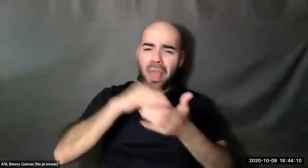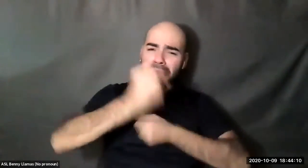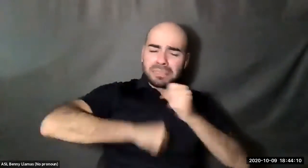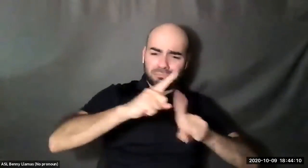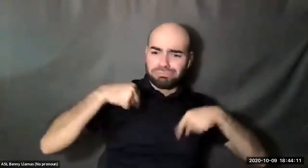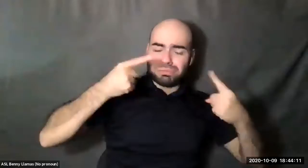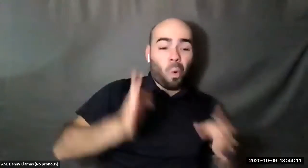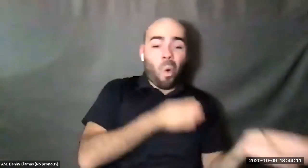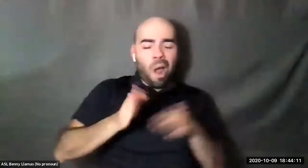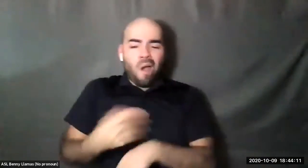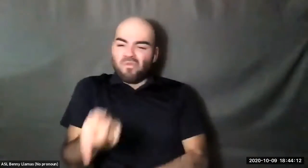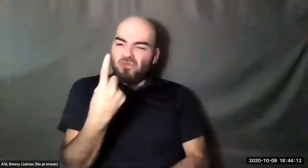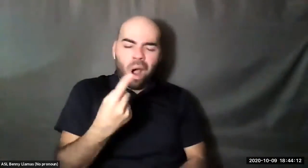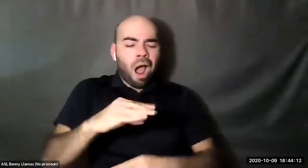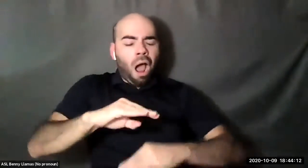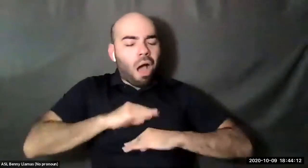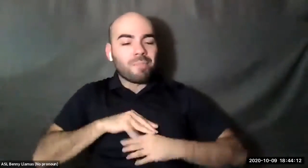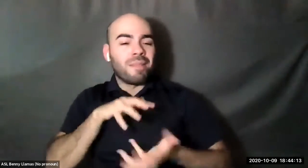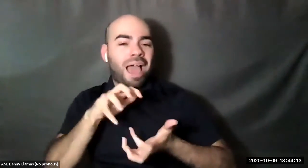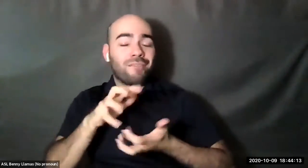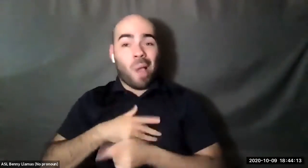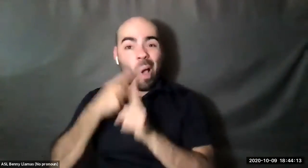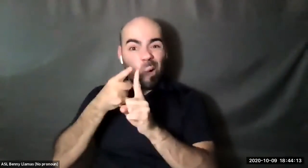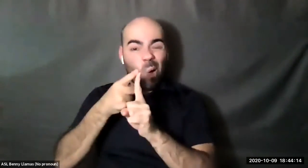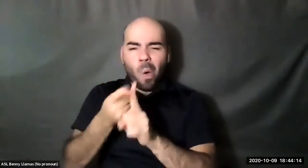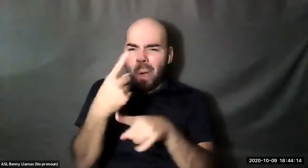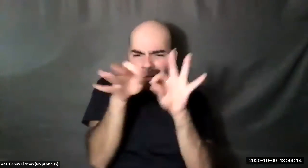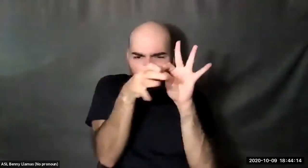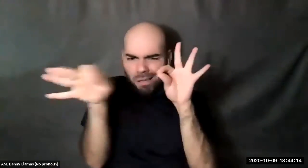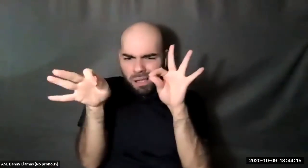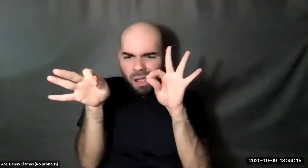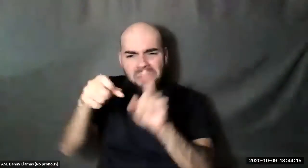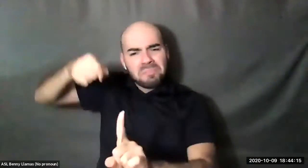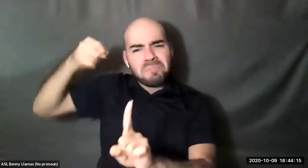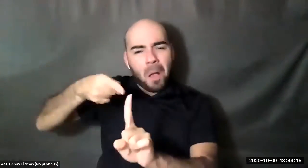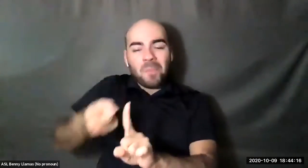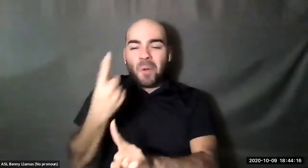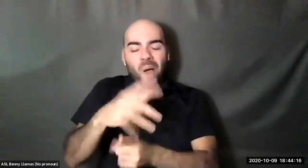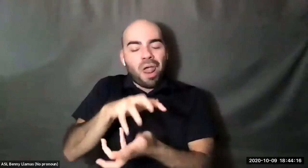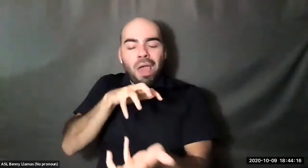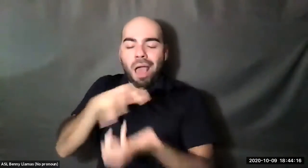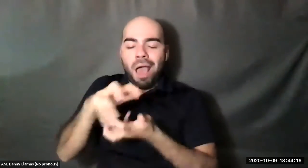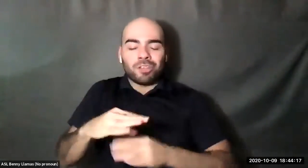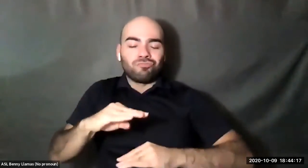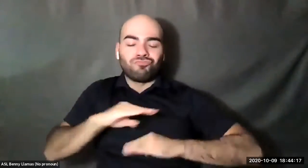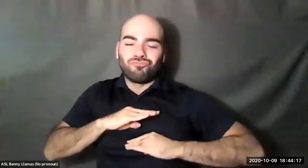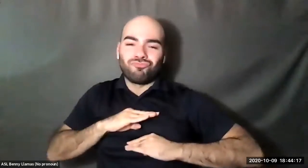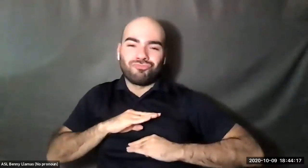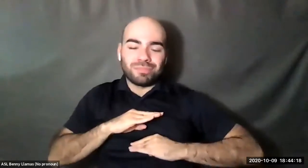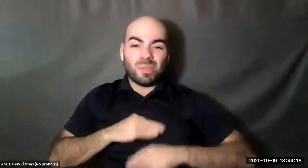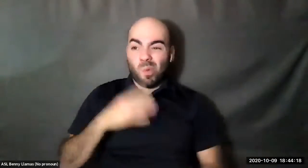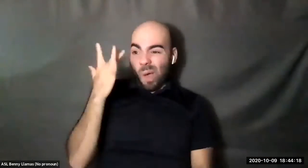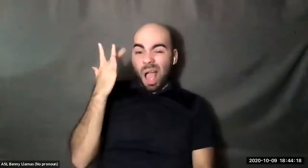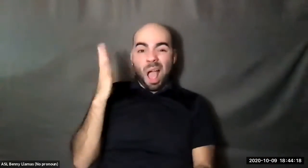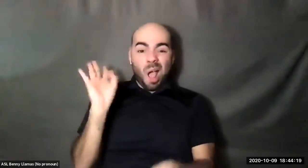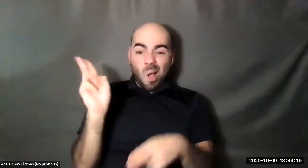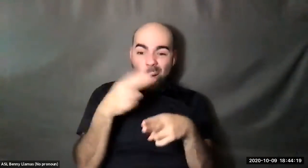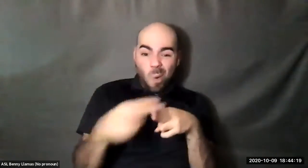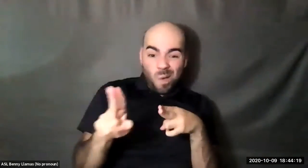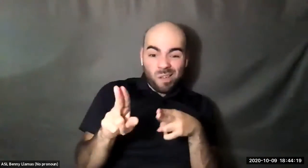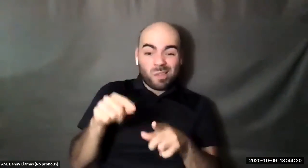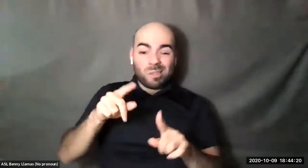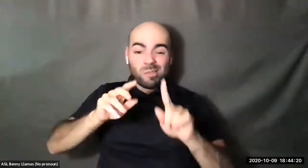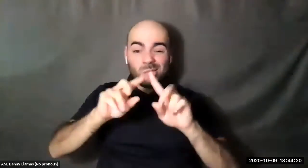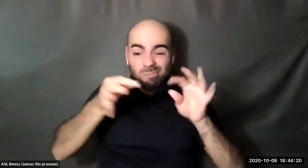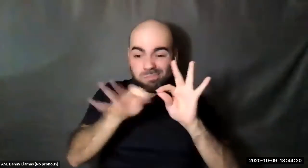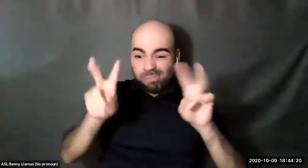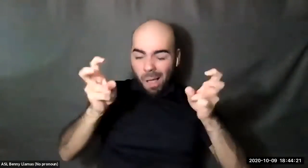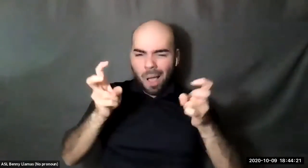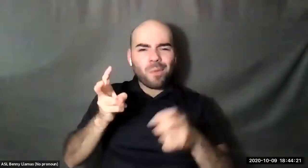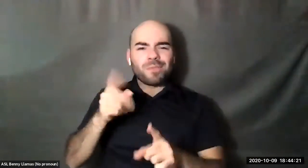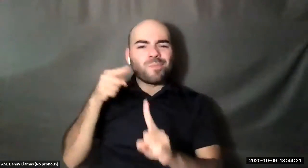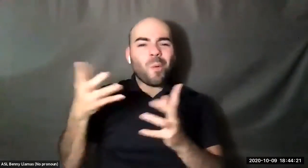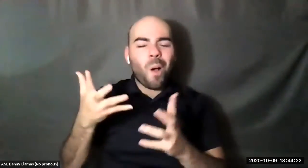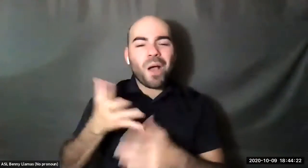My goal has always been to write that sentence that causes that accurate. LAUGH Because brevity, is the soul of wit and thank you so much for this award. Thank you.